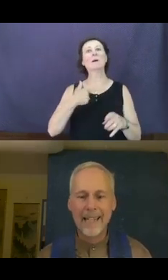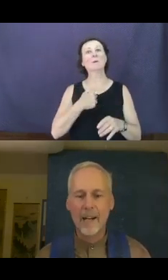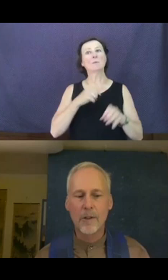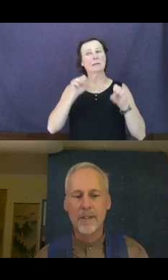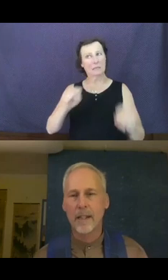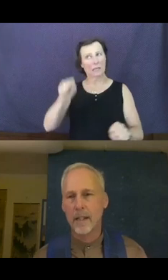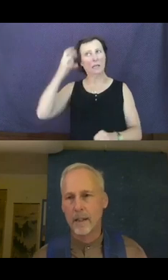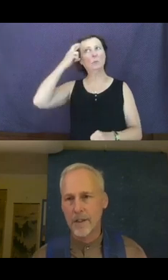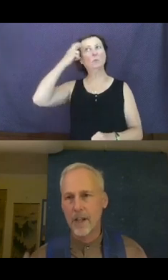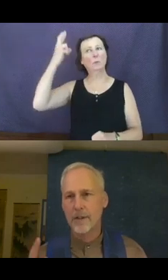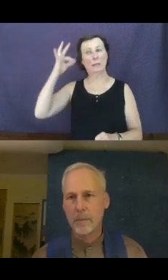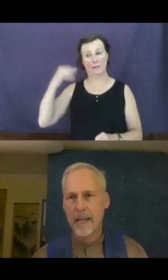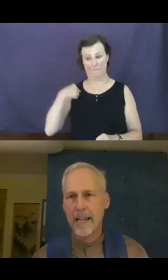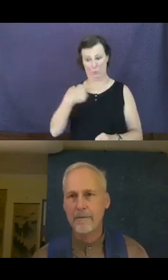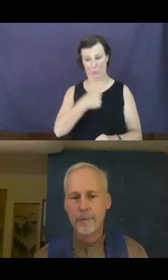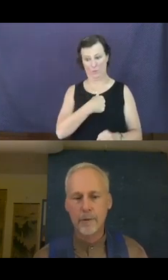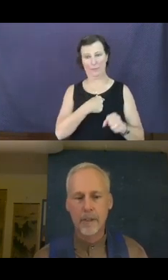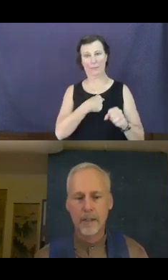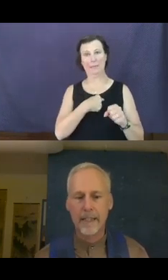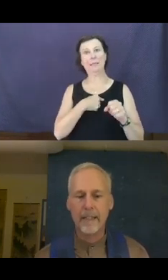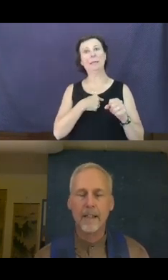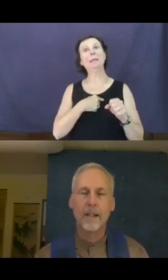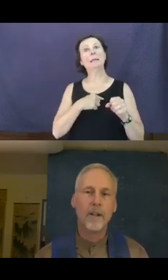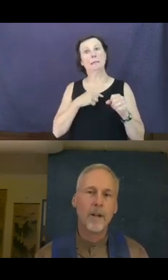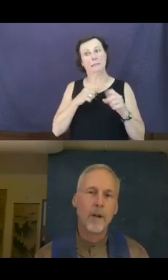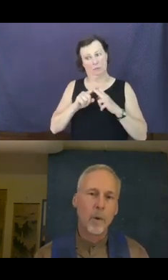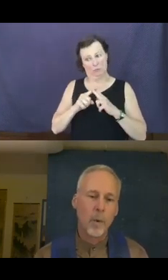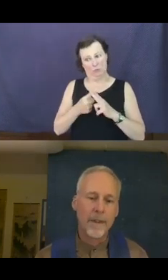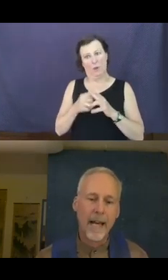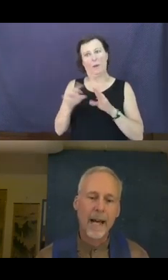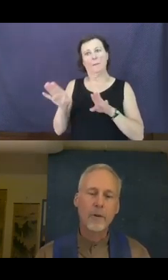ourselves to behave prudently without